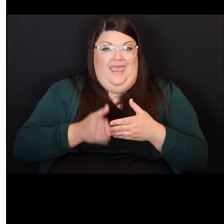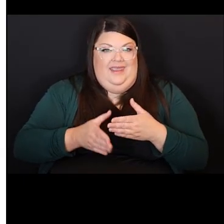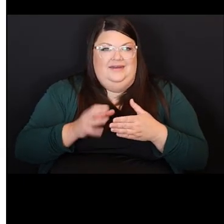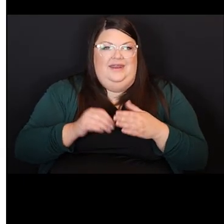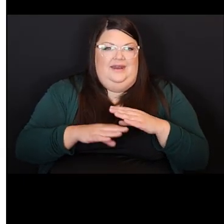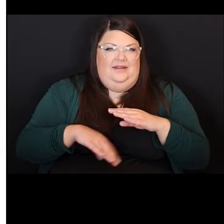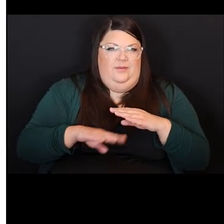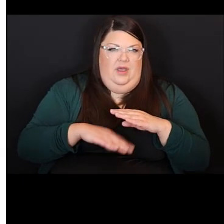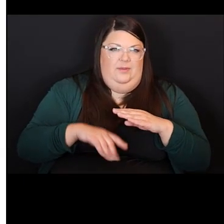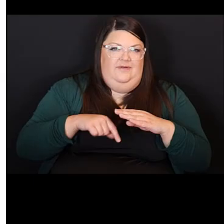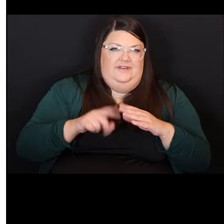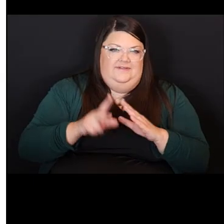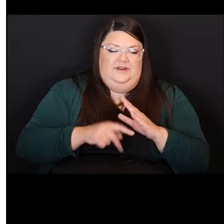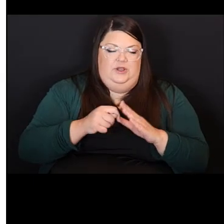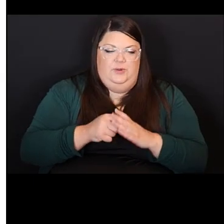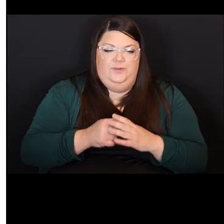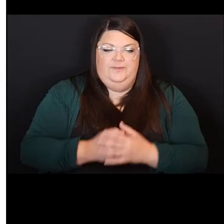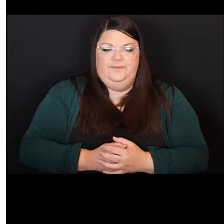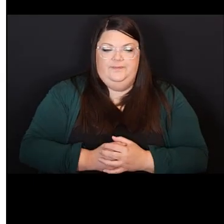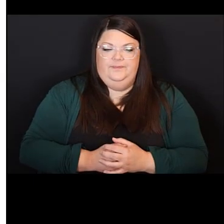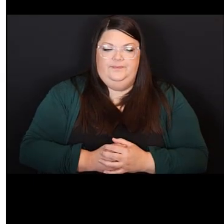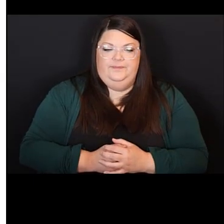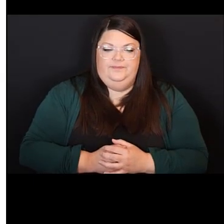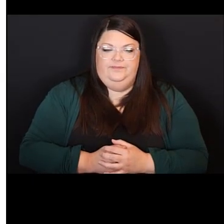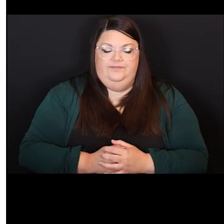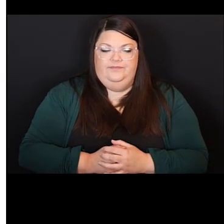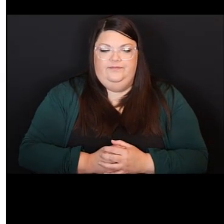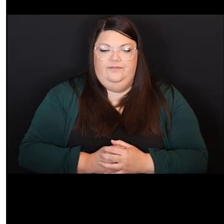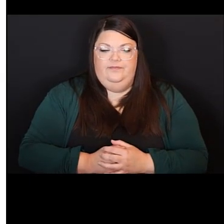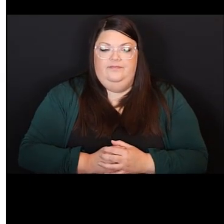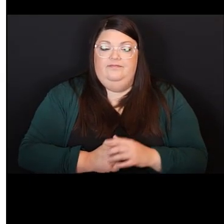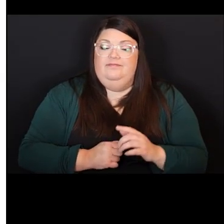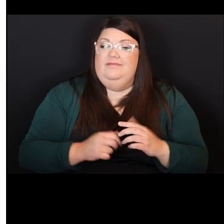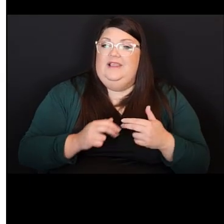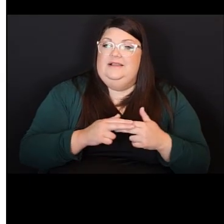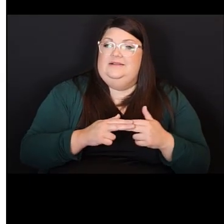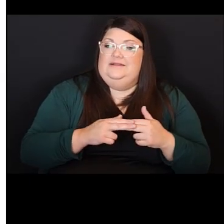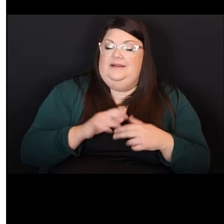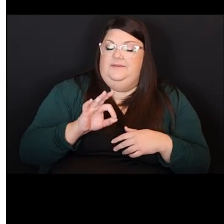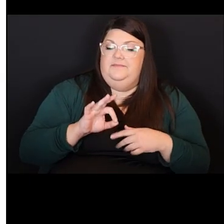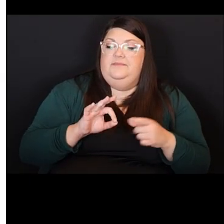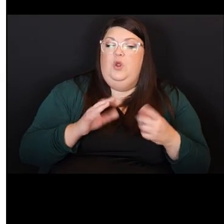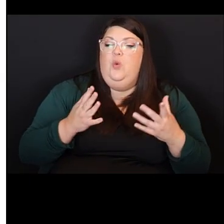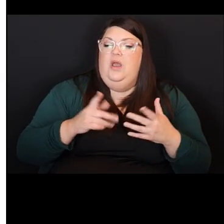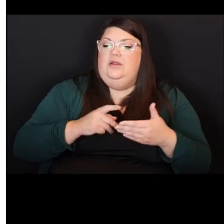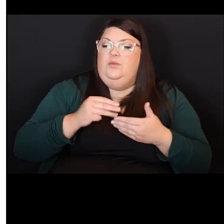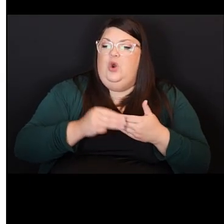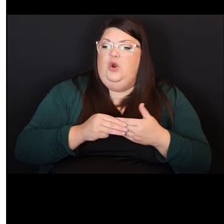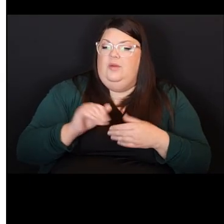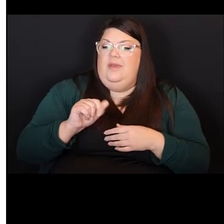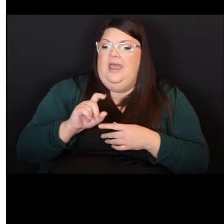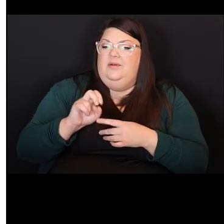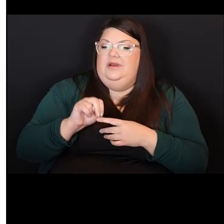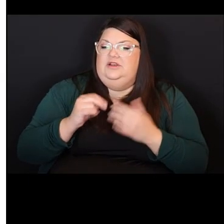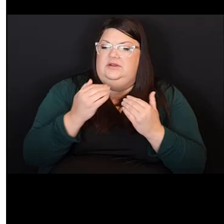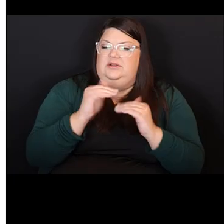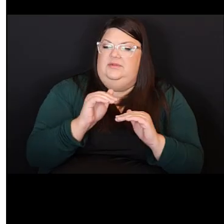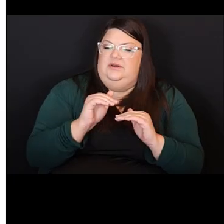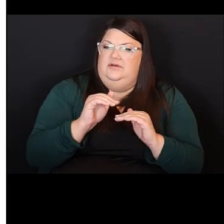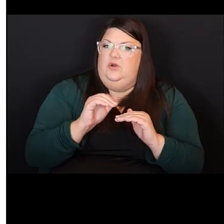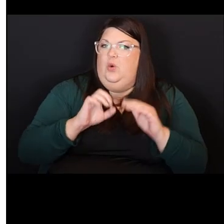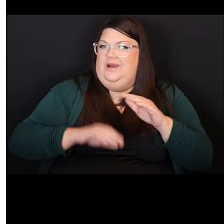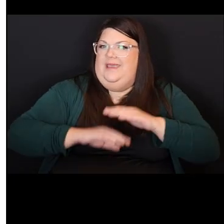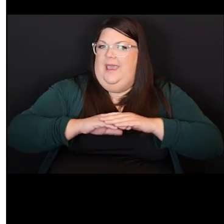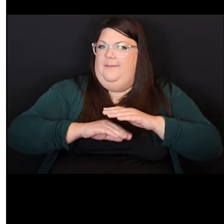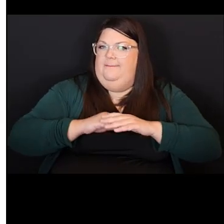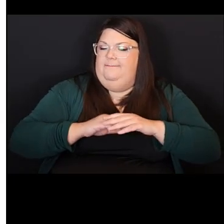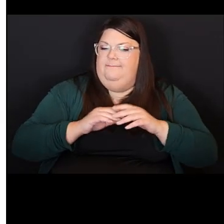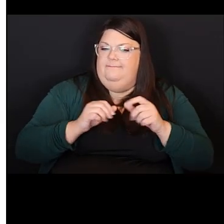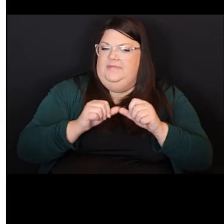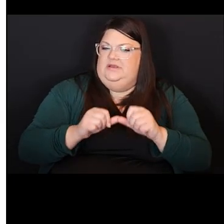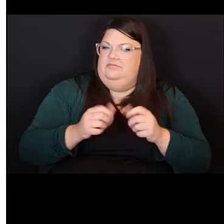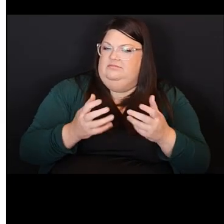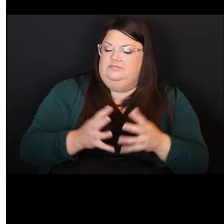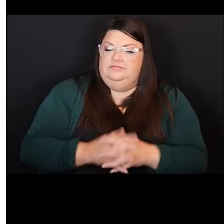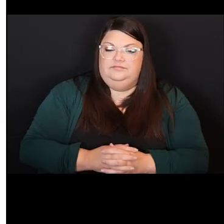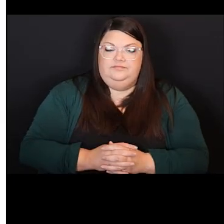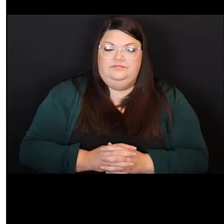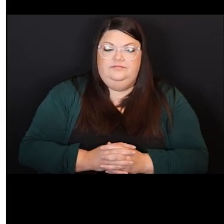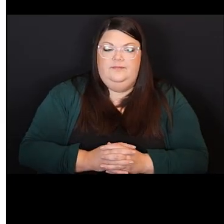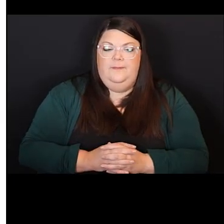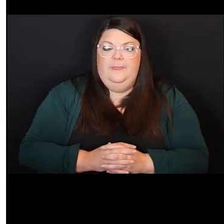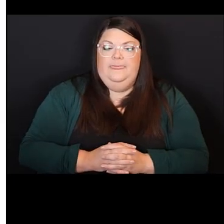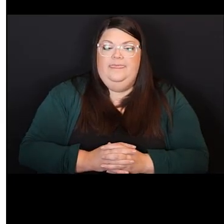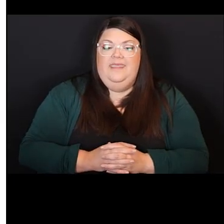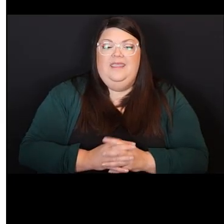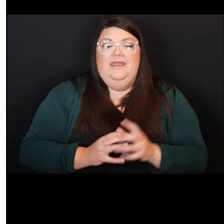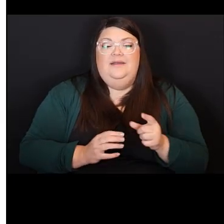Slide 9, What is a Program Administrative Limitation or Cap continuation?